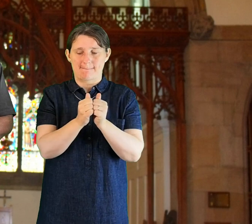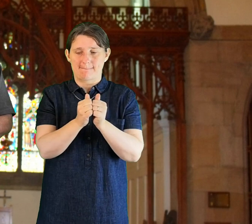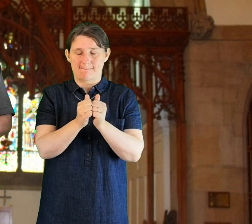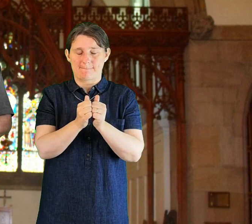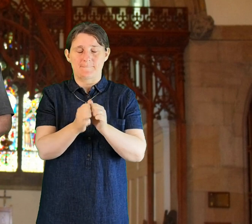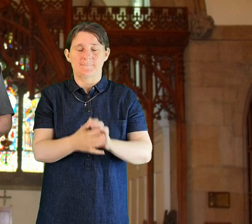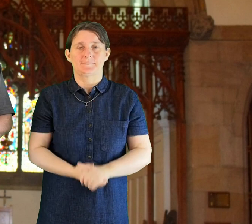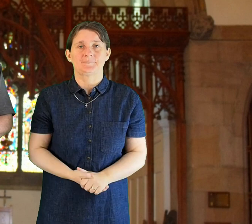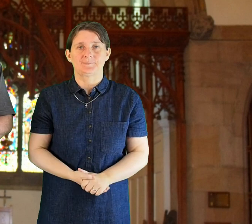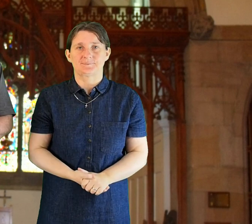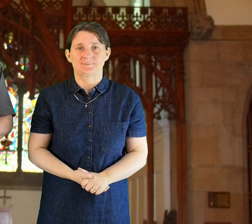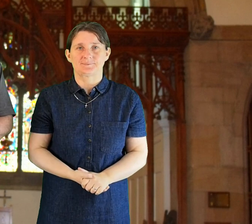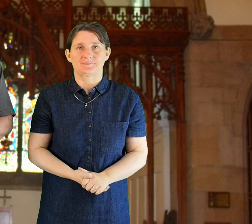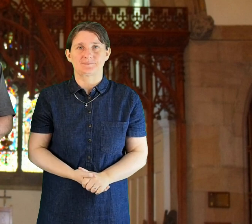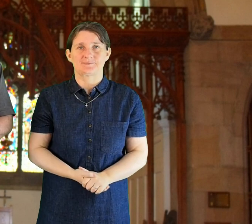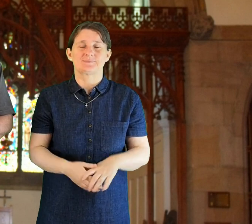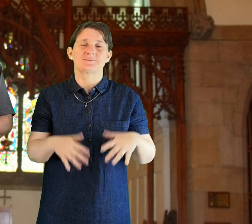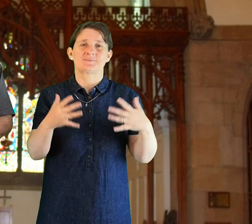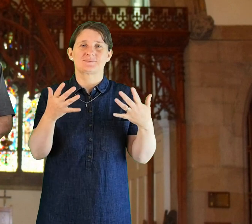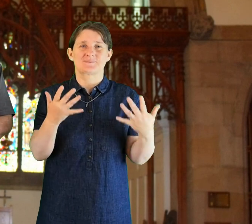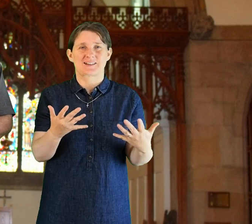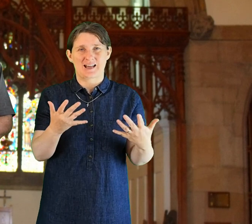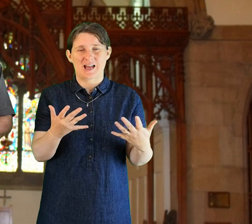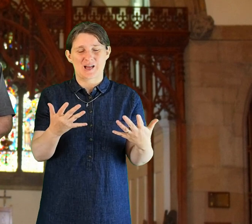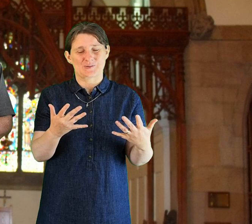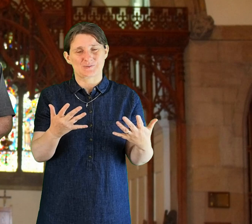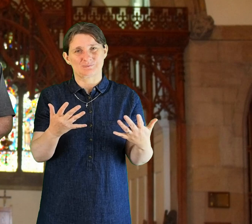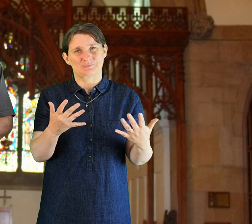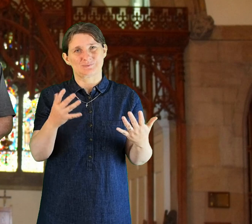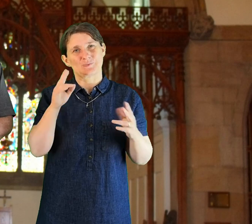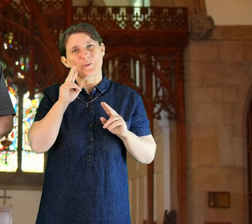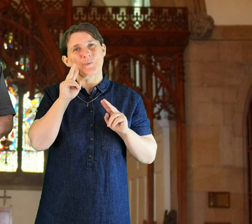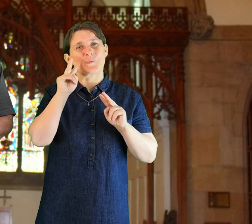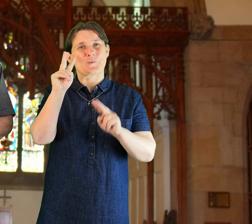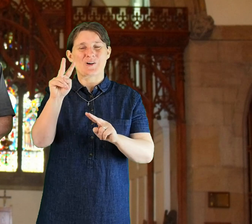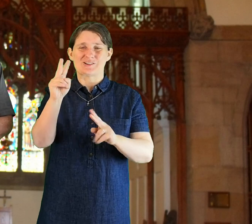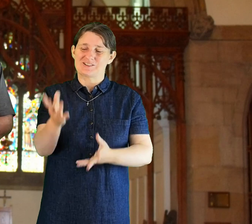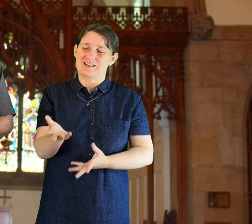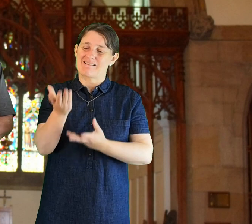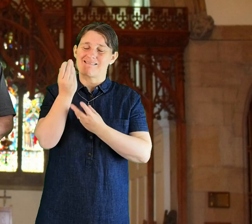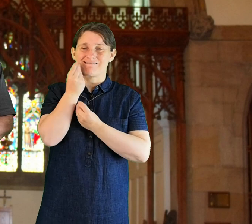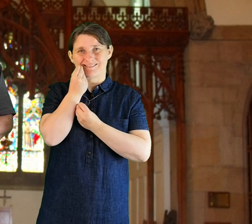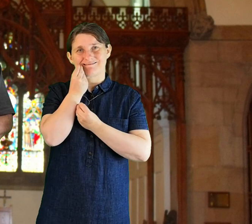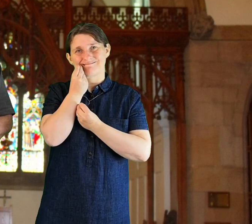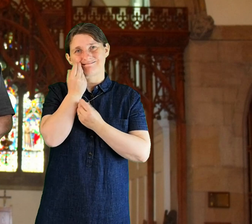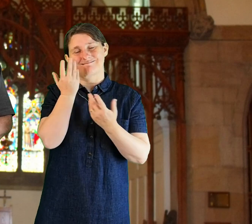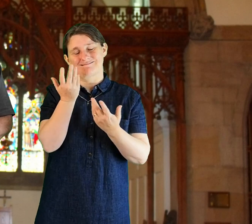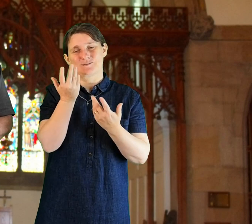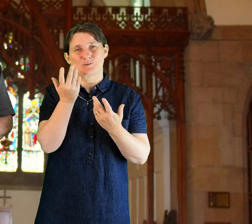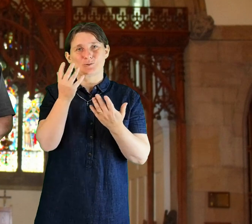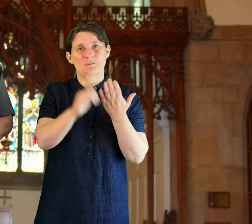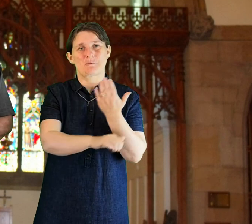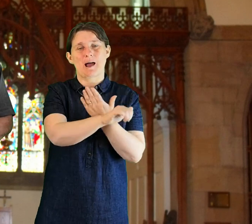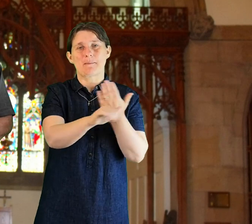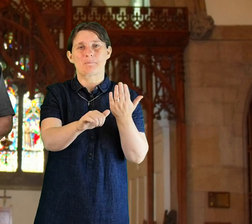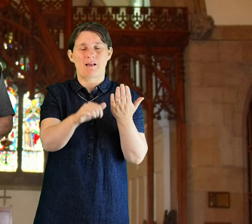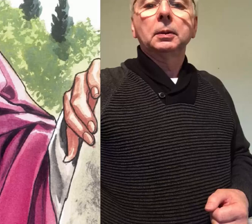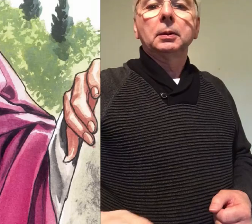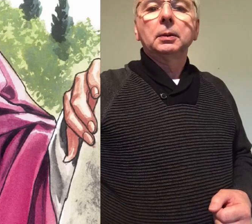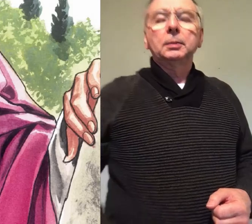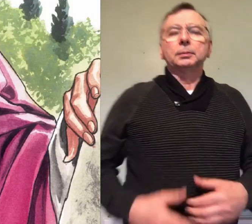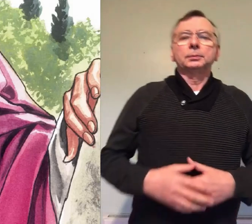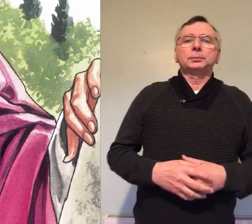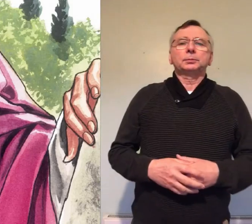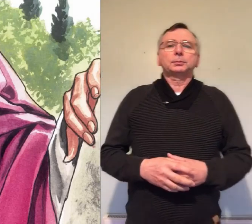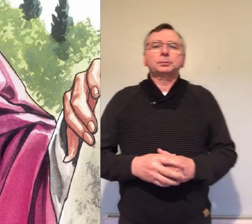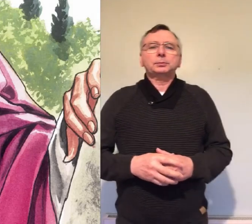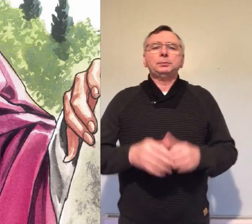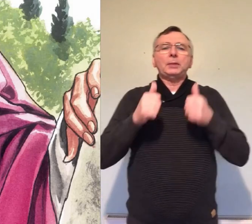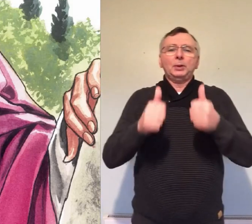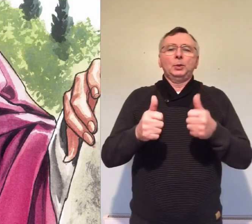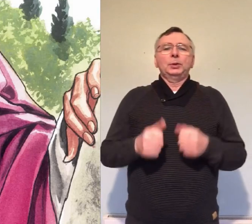Now watch and listen to our Bible reading from Graham Kershaw welcome our Bible reading for